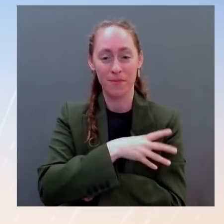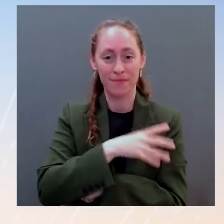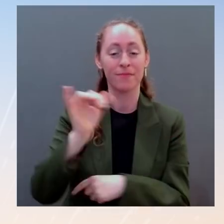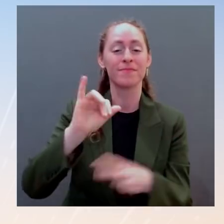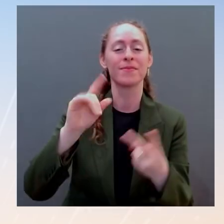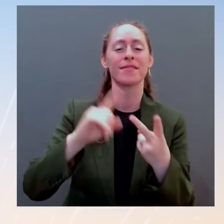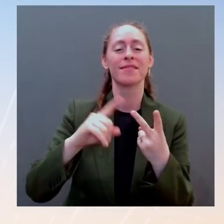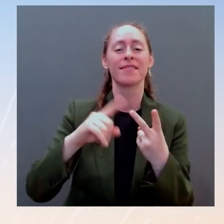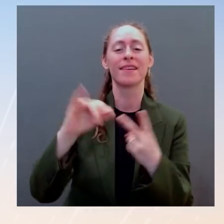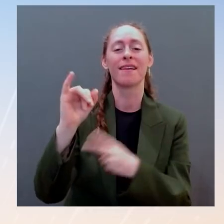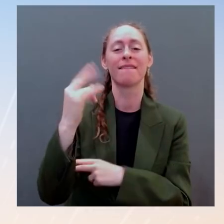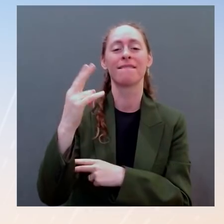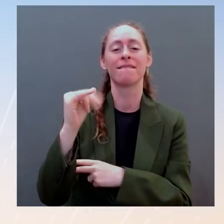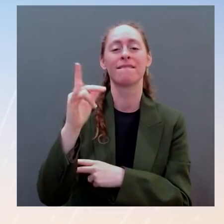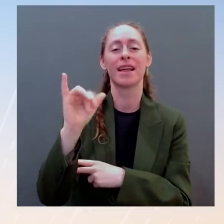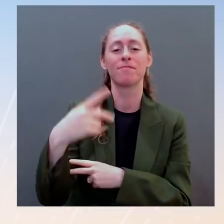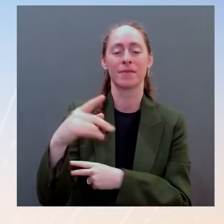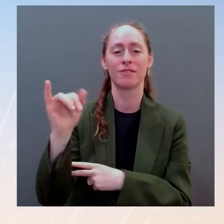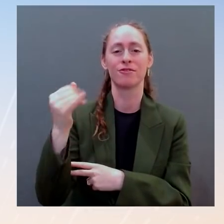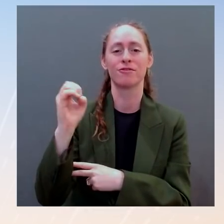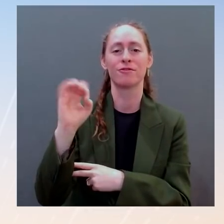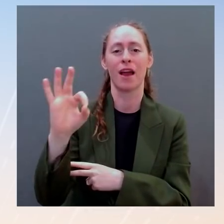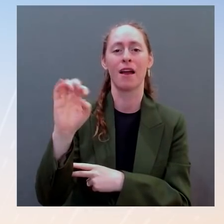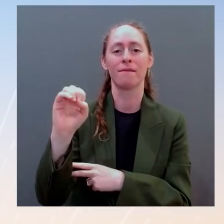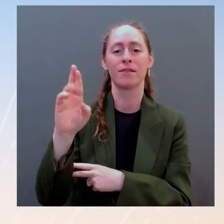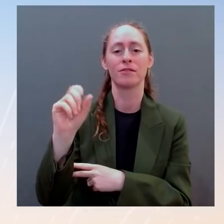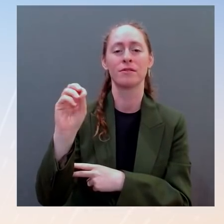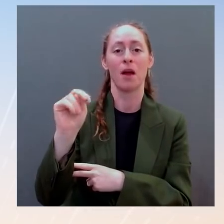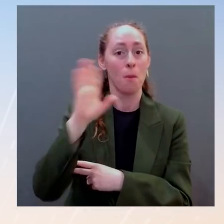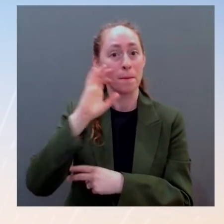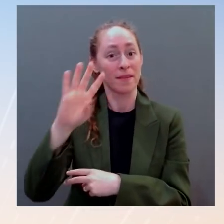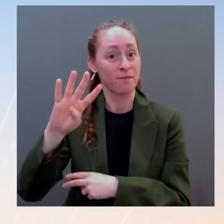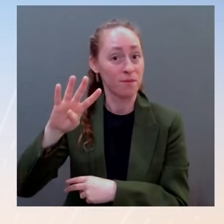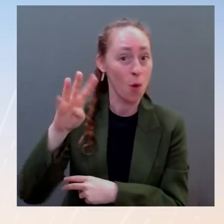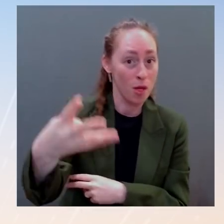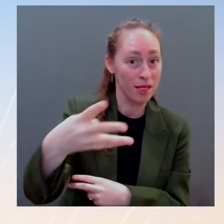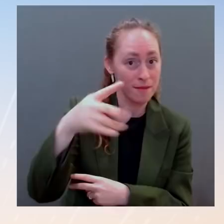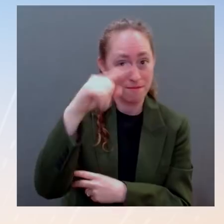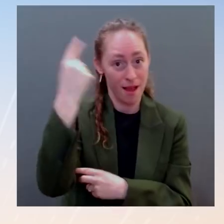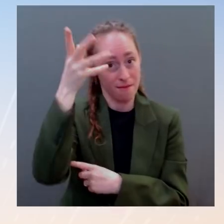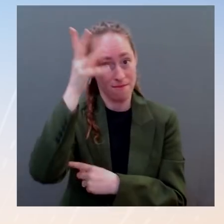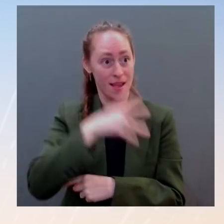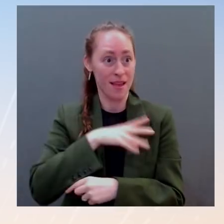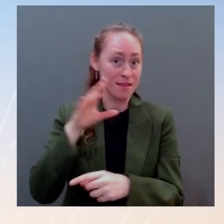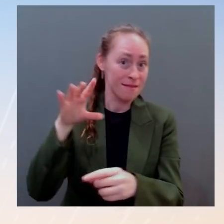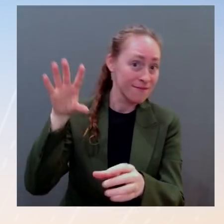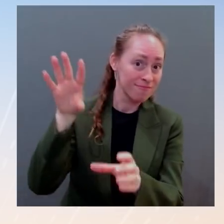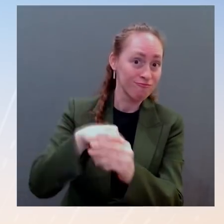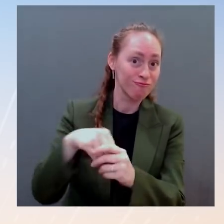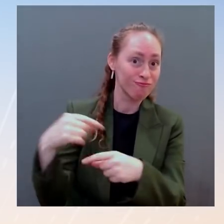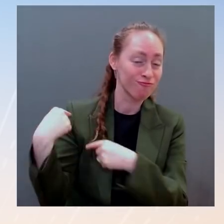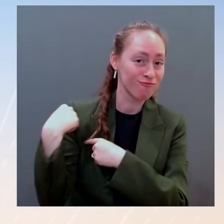Finally, the VA announced today new actions to expand disability and health bene- -- benefits to veterans suffering